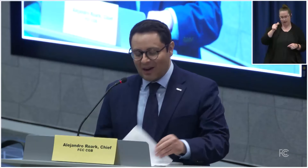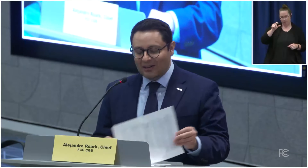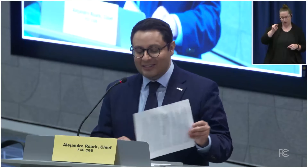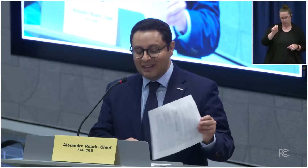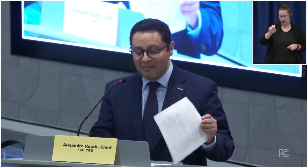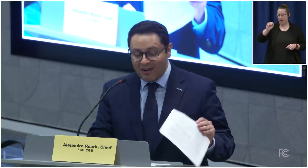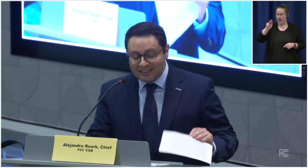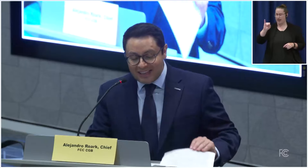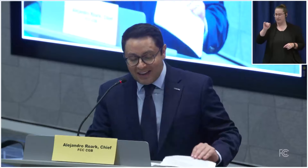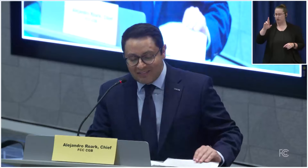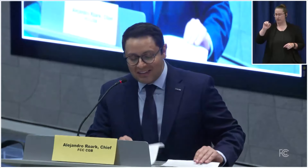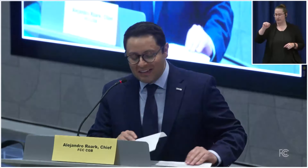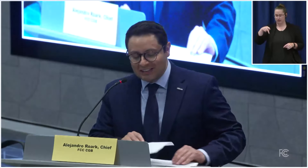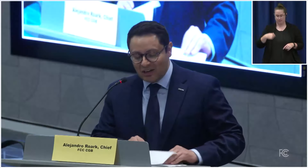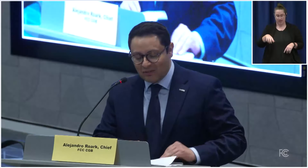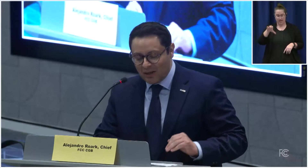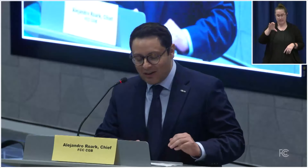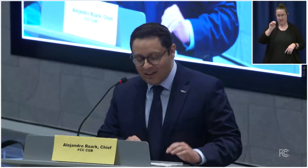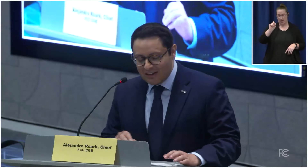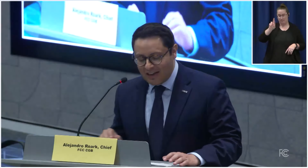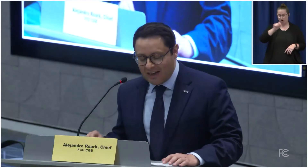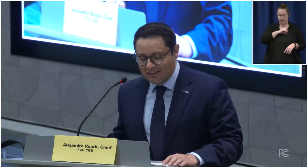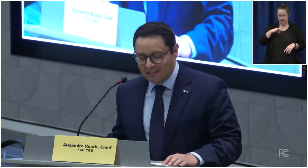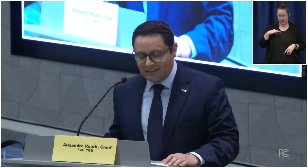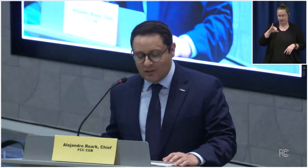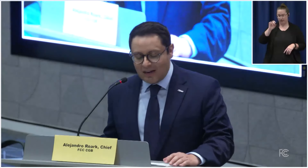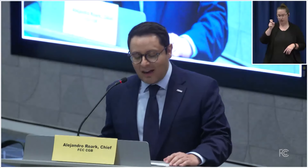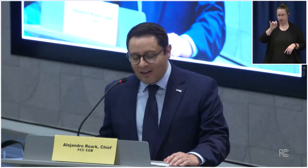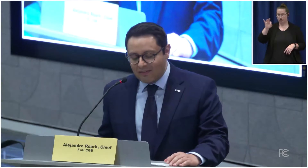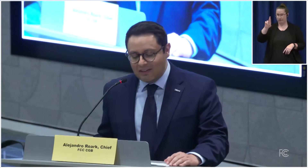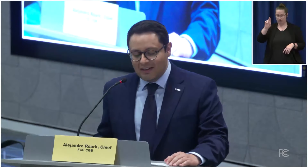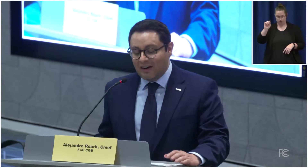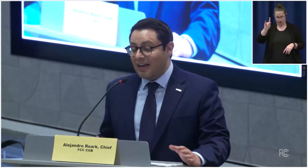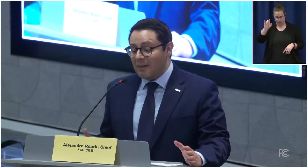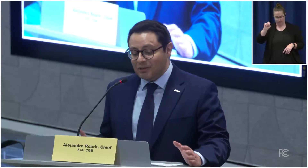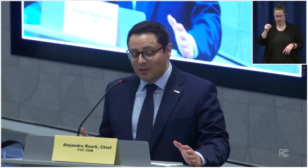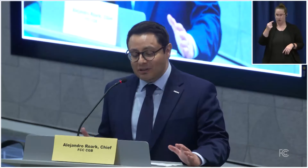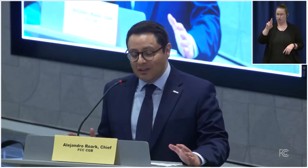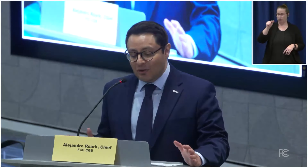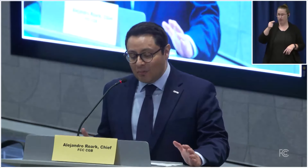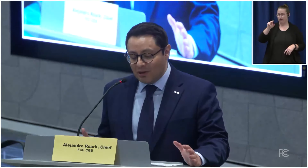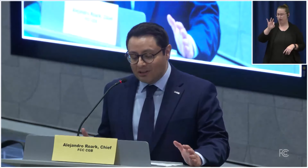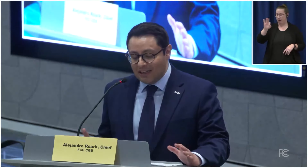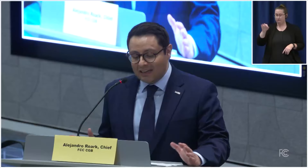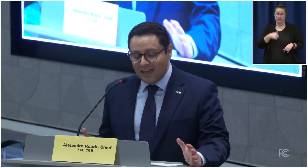MCCONNELL, TIM WIN AND SELENA OUR INTERPRETING TEAM